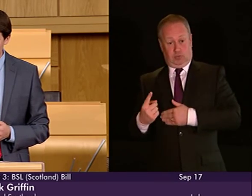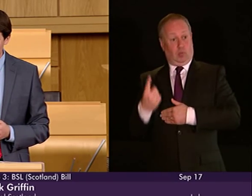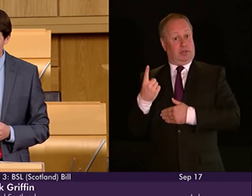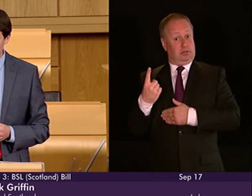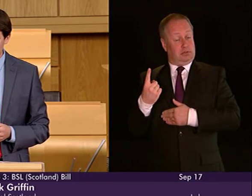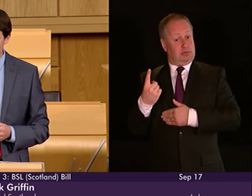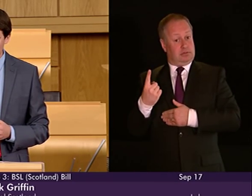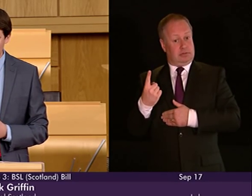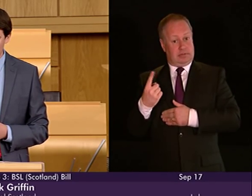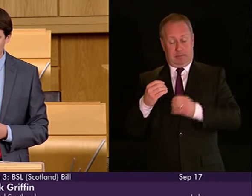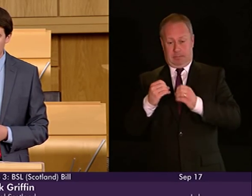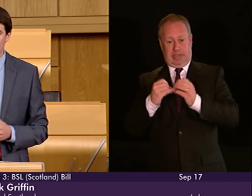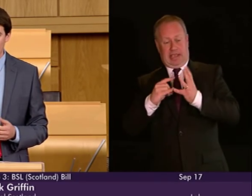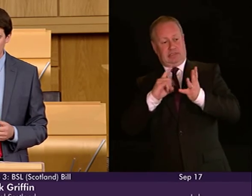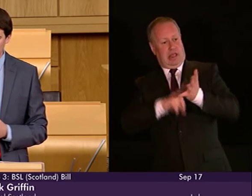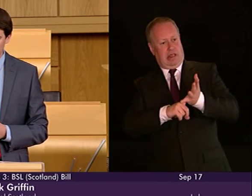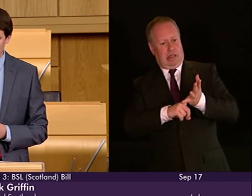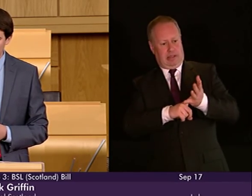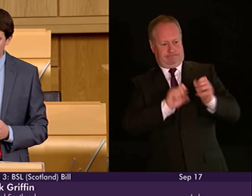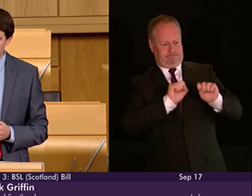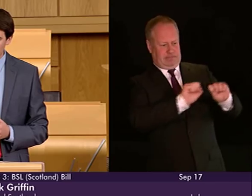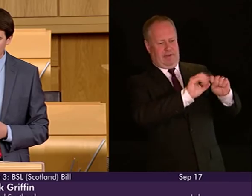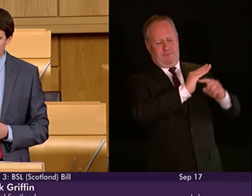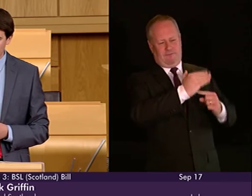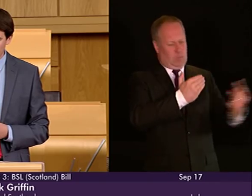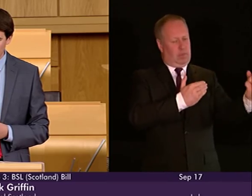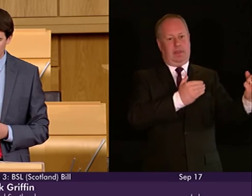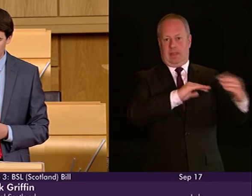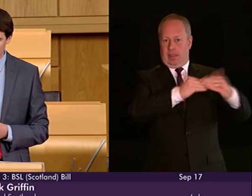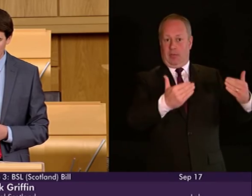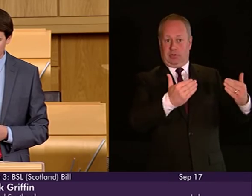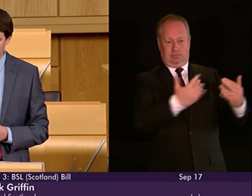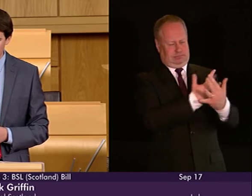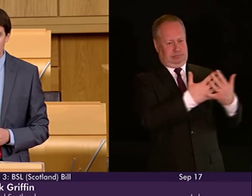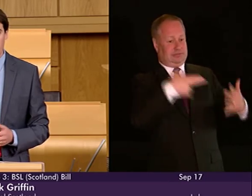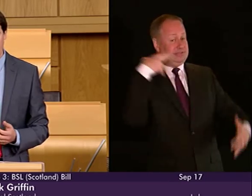Sign Language is the first language—and only language—of many deaf people in Scotland.